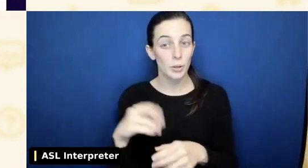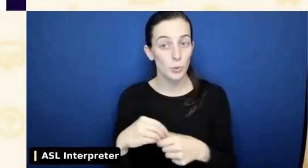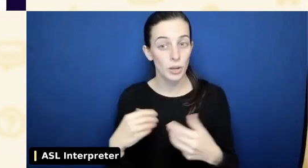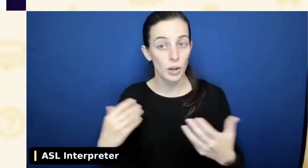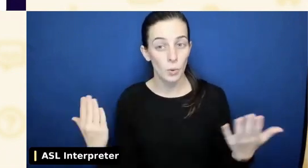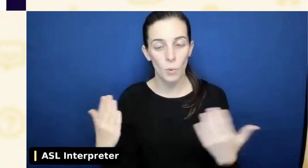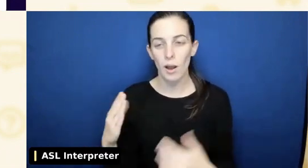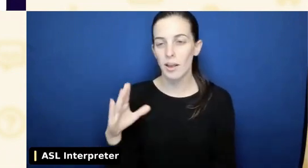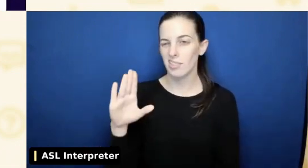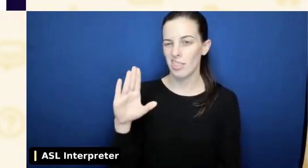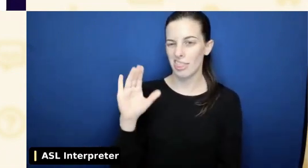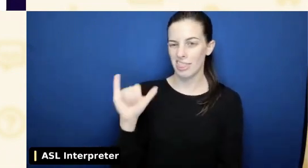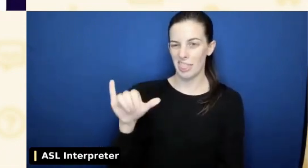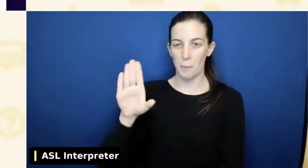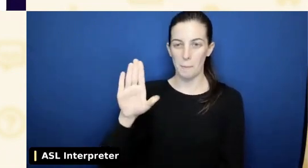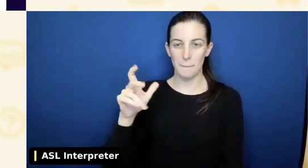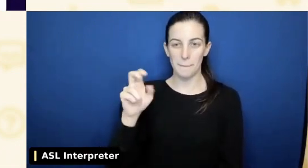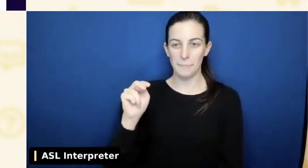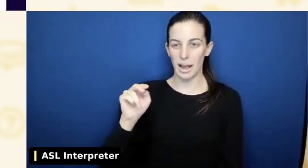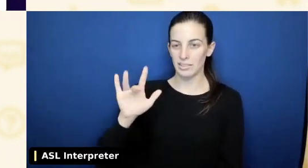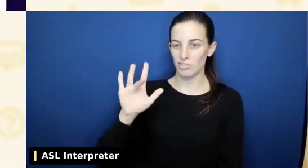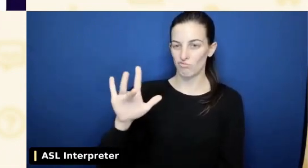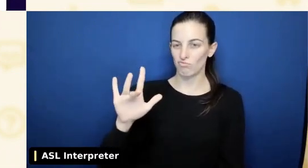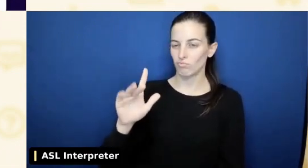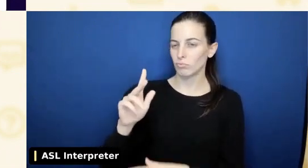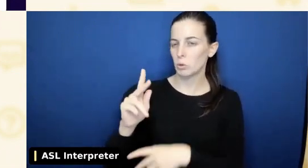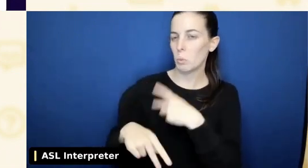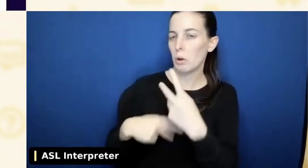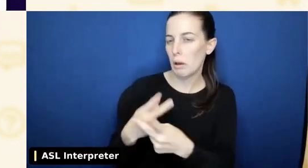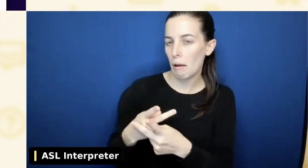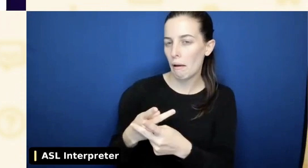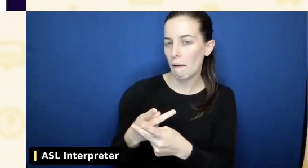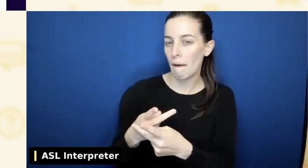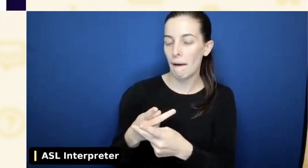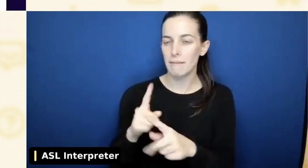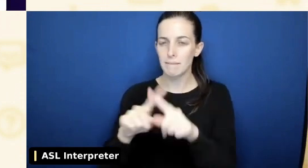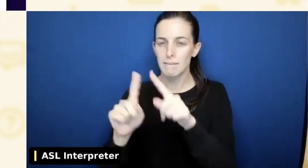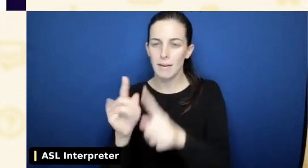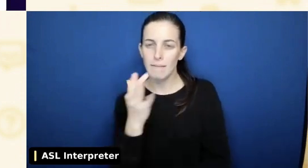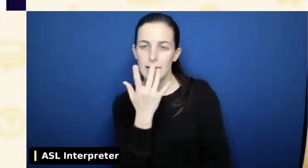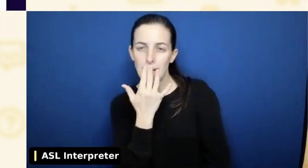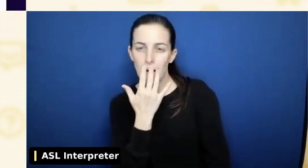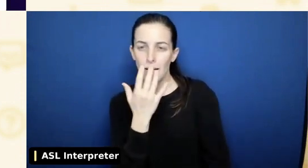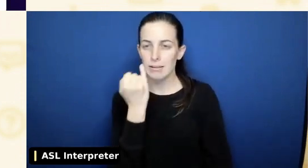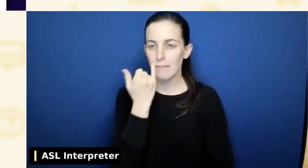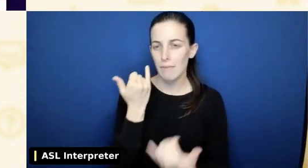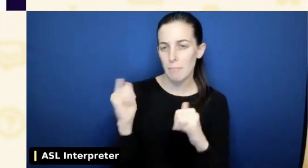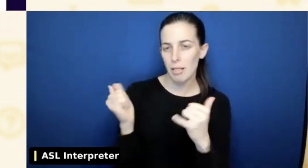So there are a lot of color settings in here. So what happens if I start to play with some of these colors?